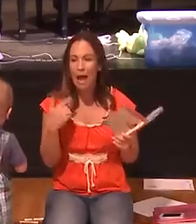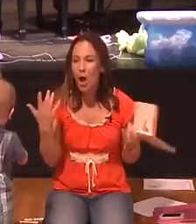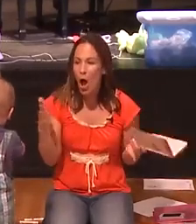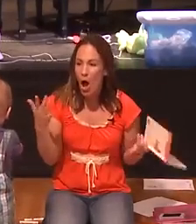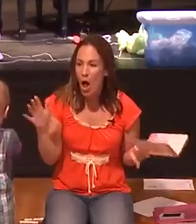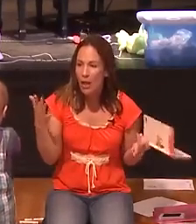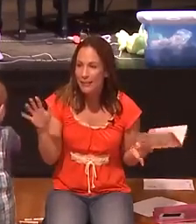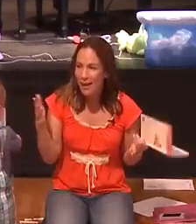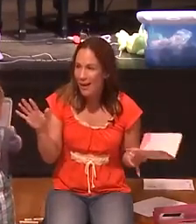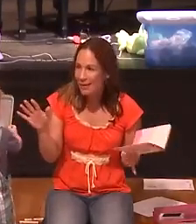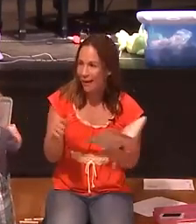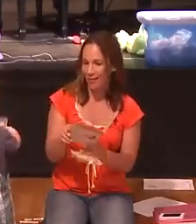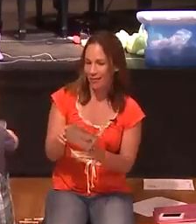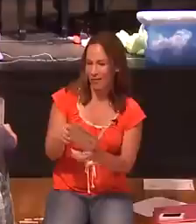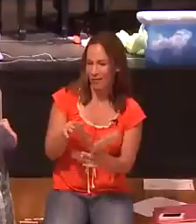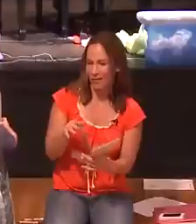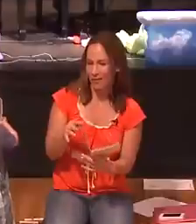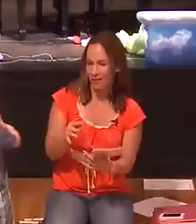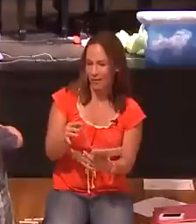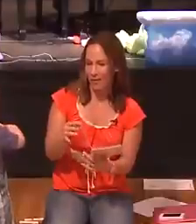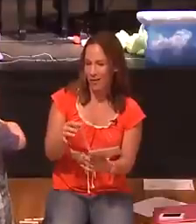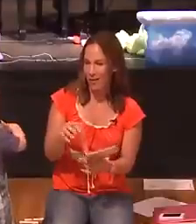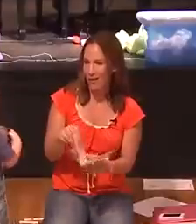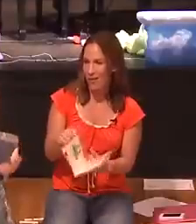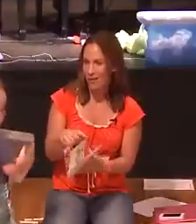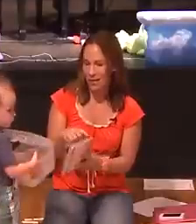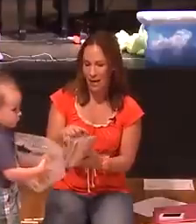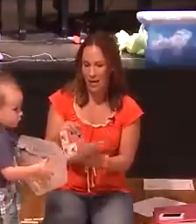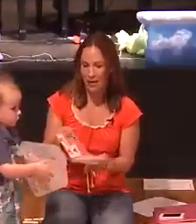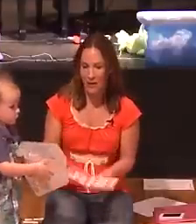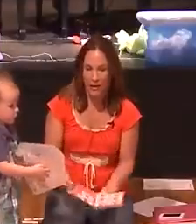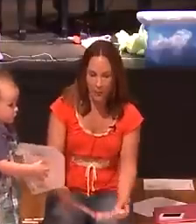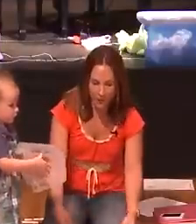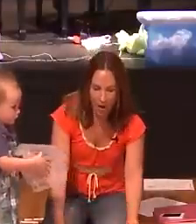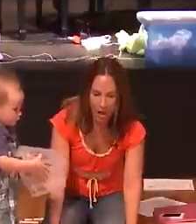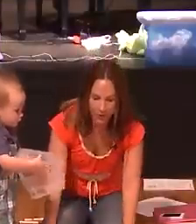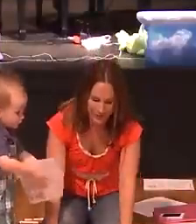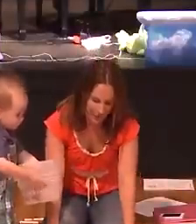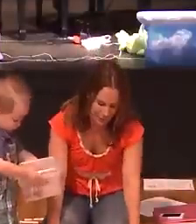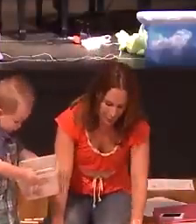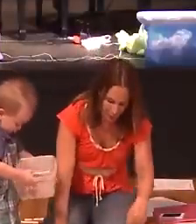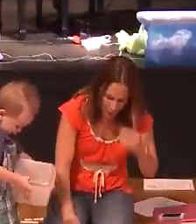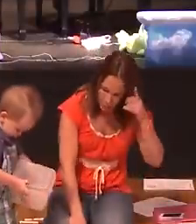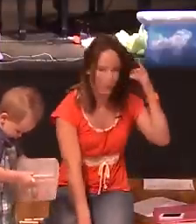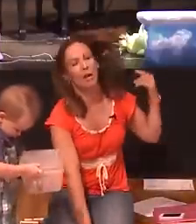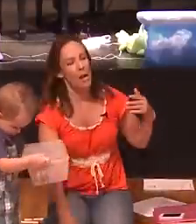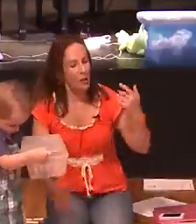I'm ALL-DONE. All done. And then at the very end we have all of our signs that you can go through.